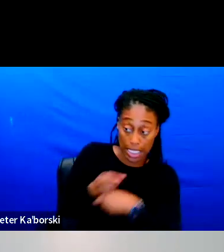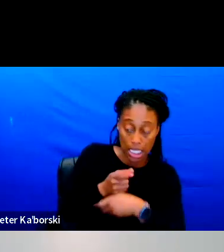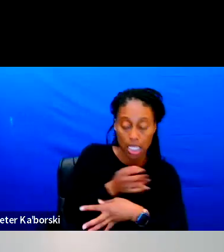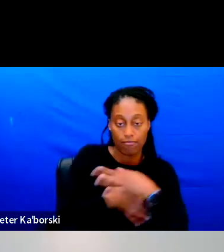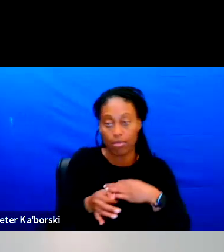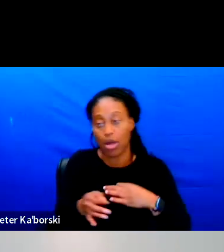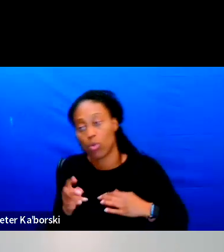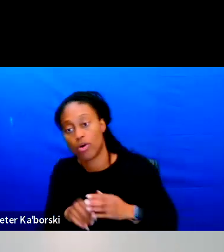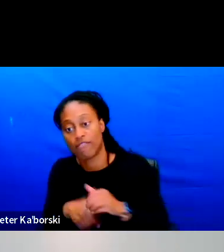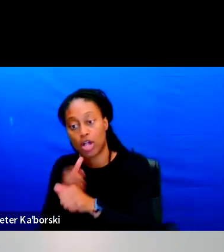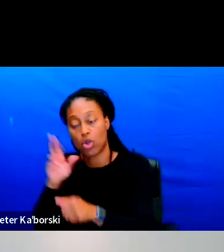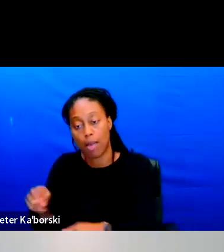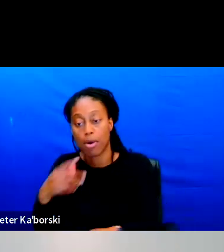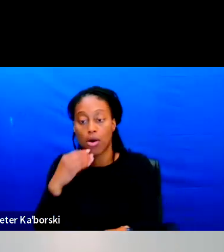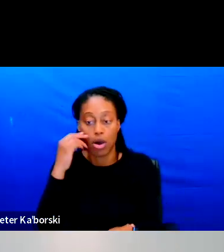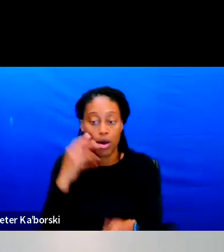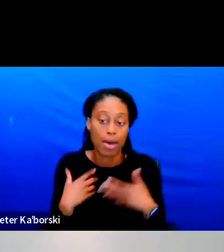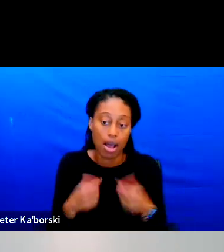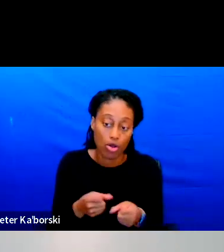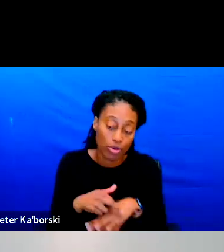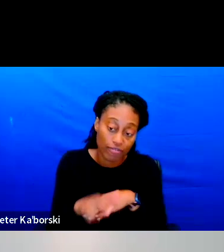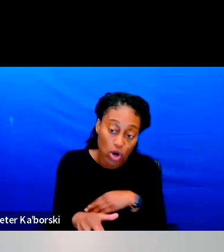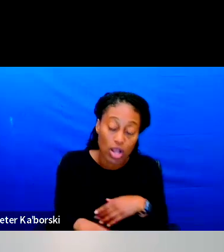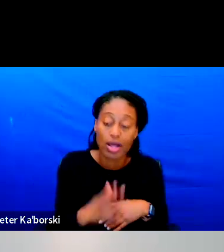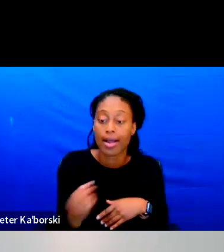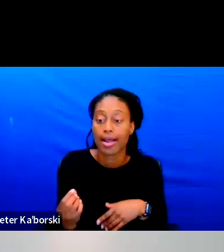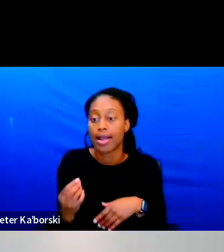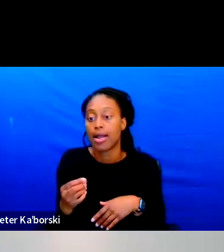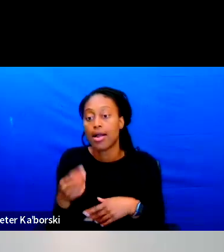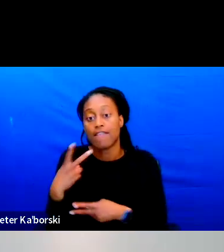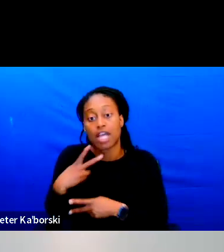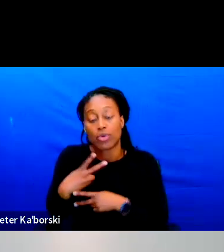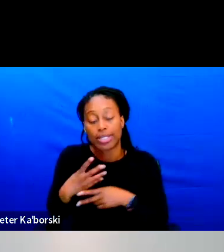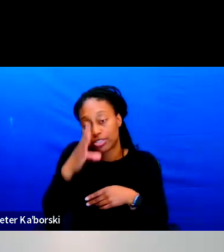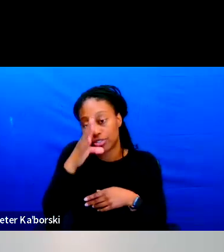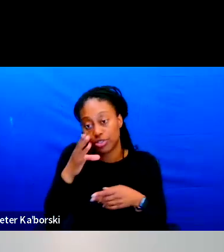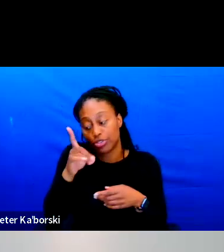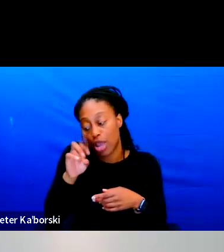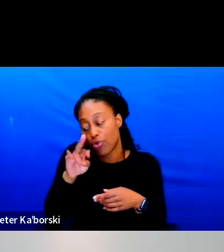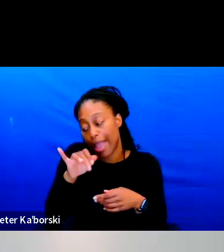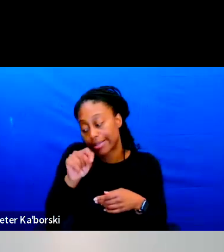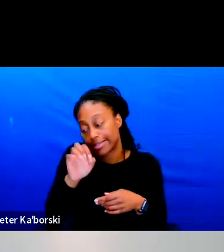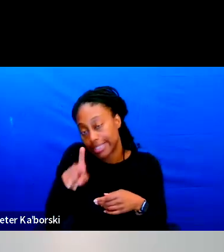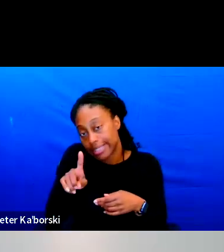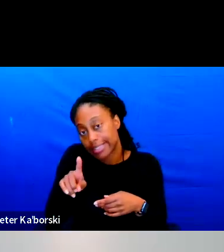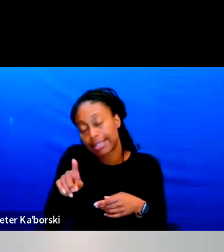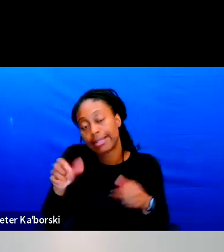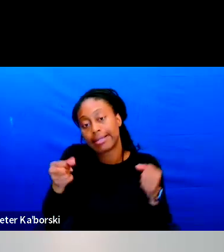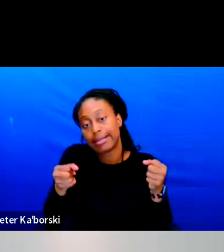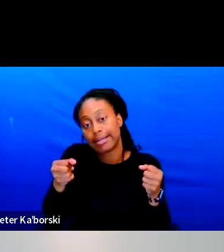Sandra McBroom: We also get referrals through our veterans, directed care program Sandra McBroom: and then walk-ins and phone calls